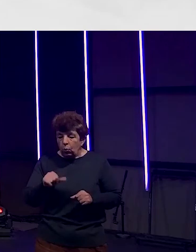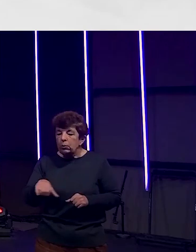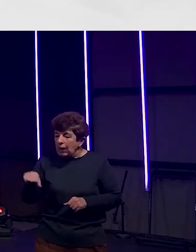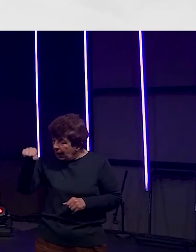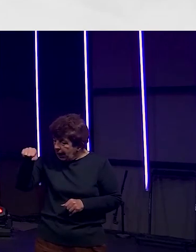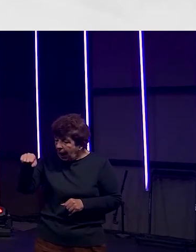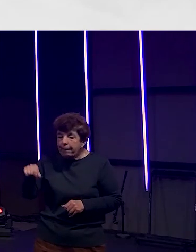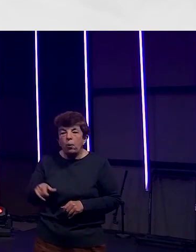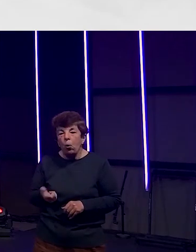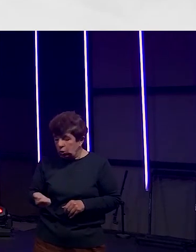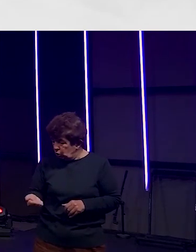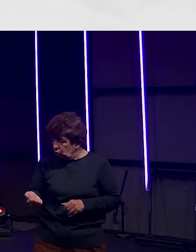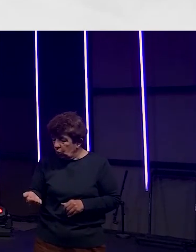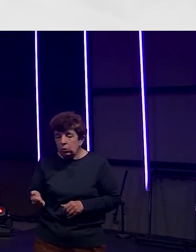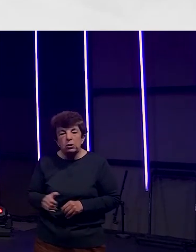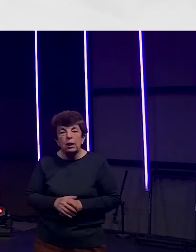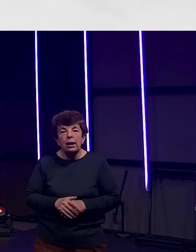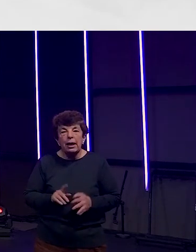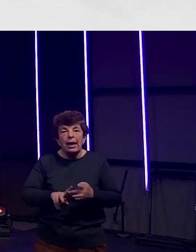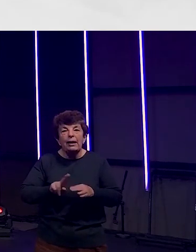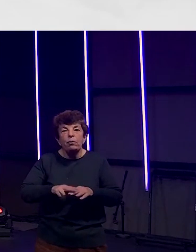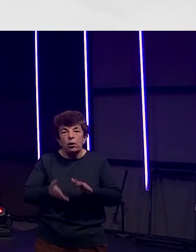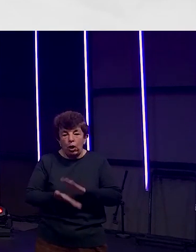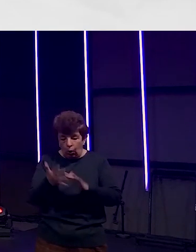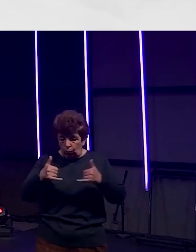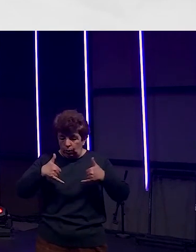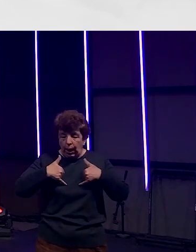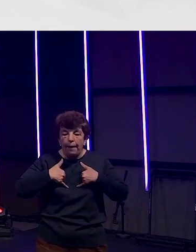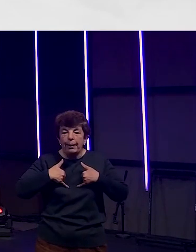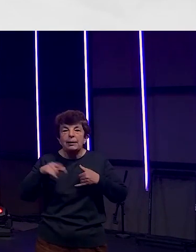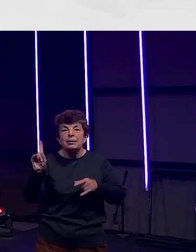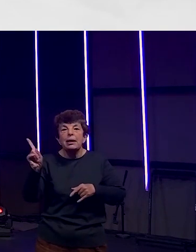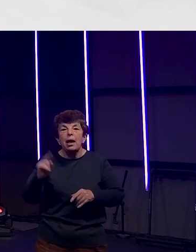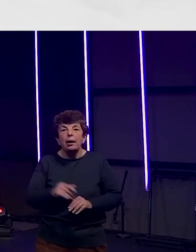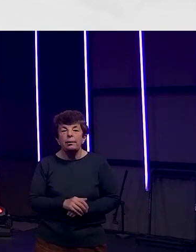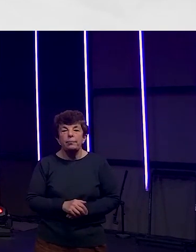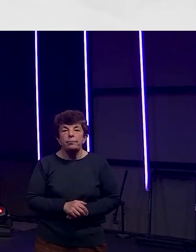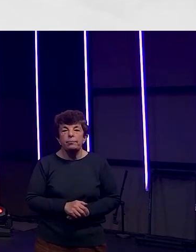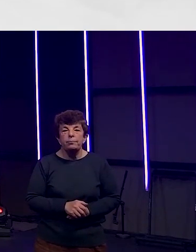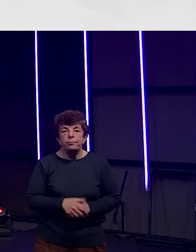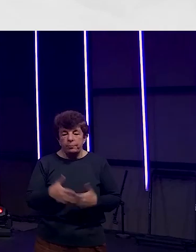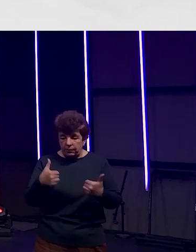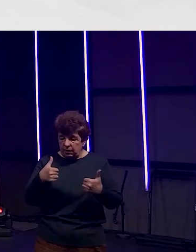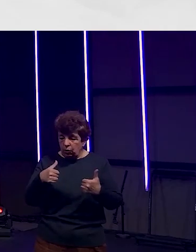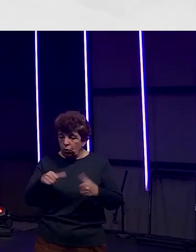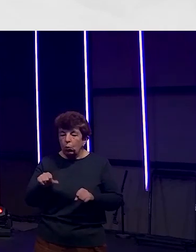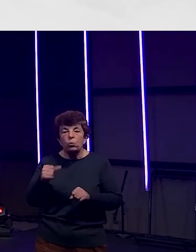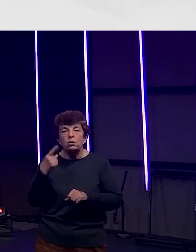some circumstances if we're camping but today we use to find our direction in